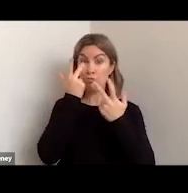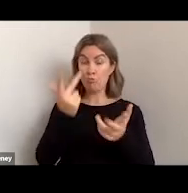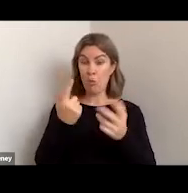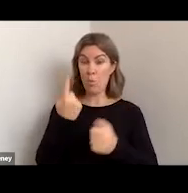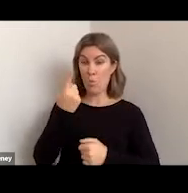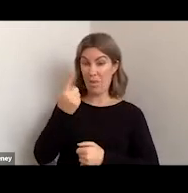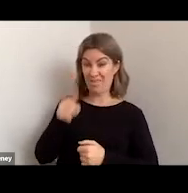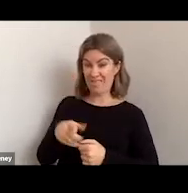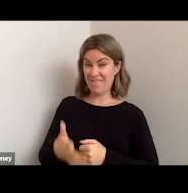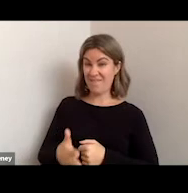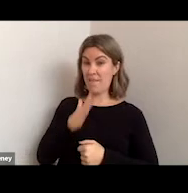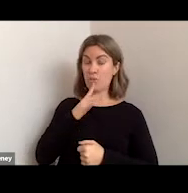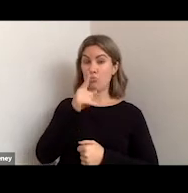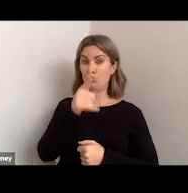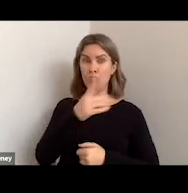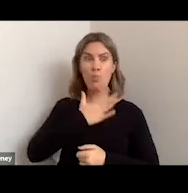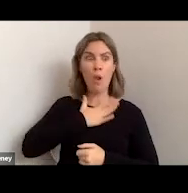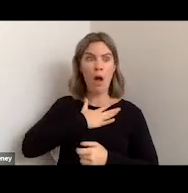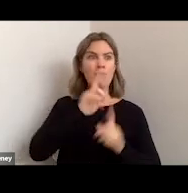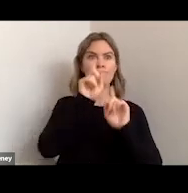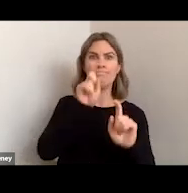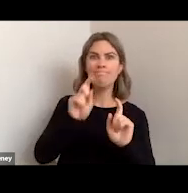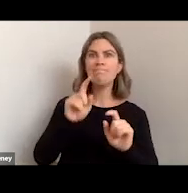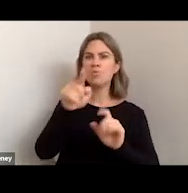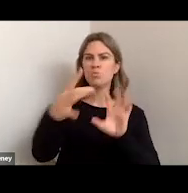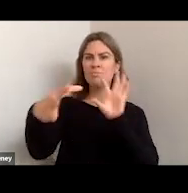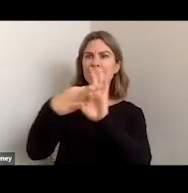everything that you've liked or that you've connected to. So there are,